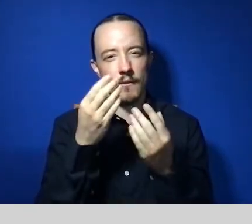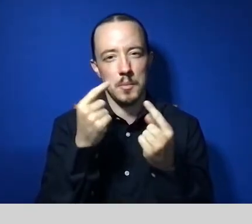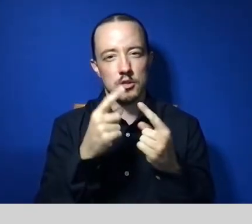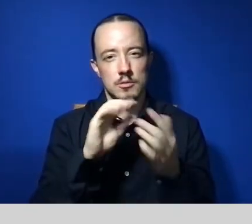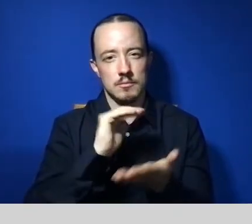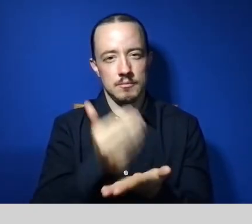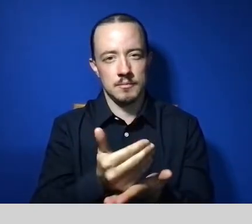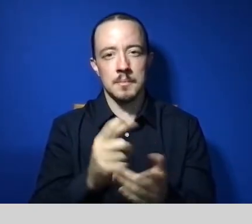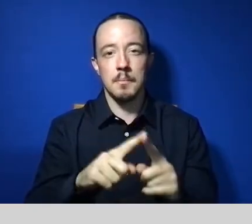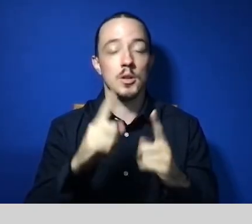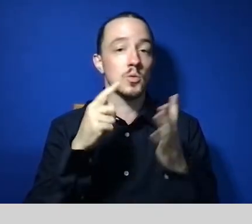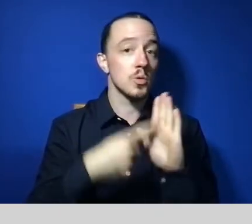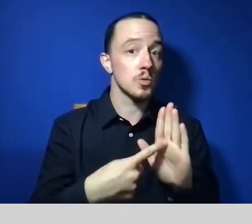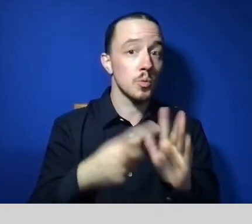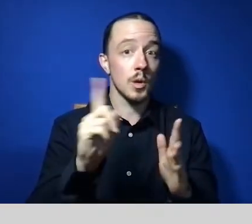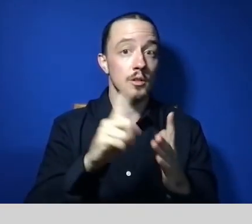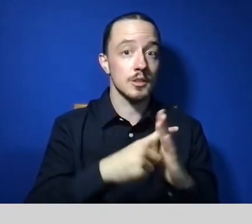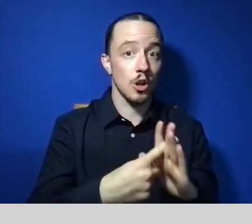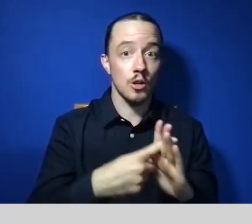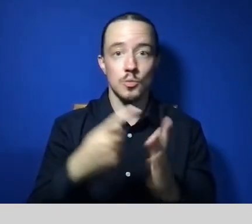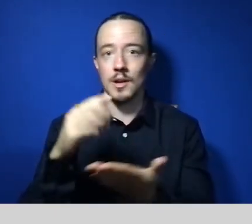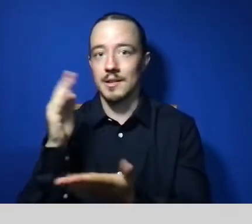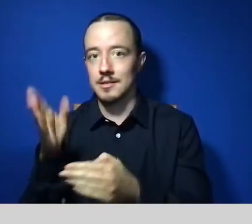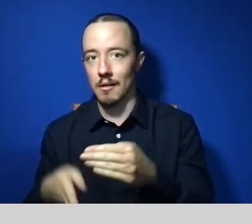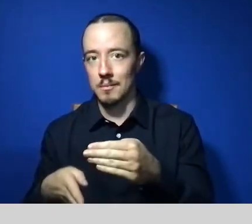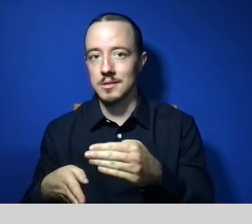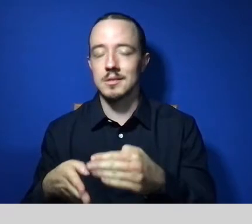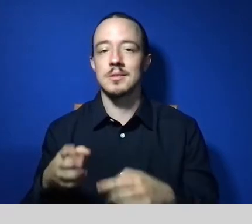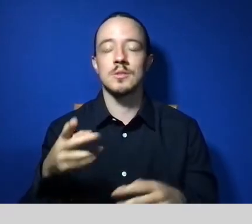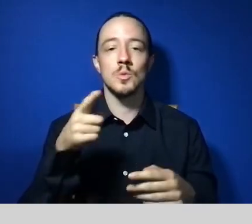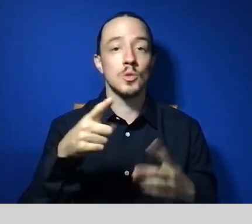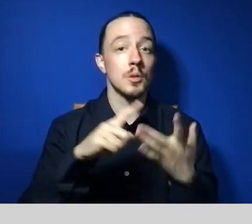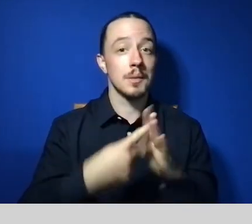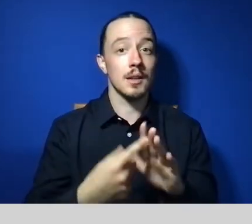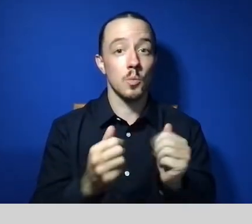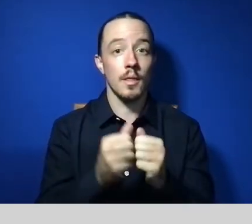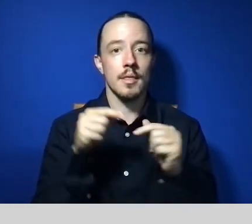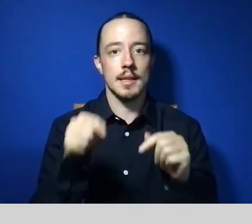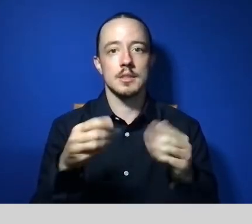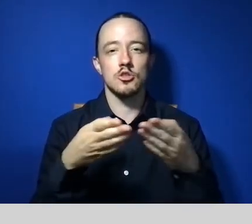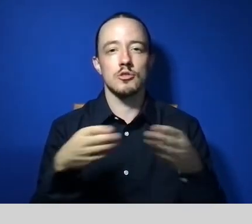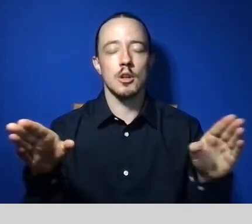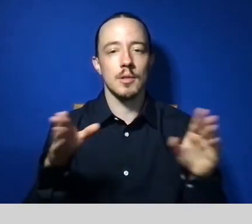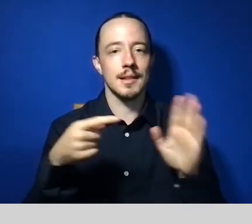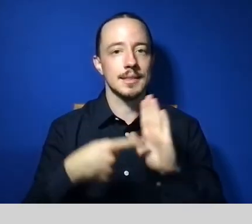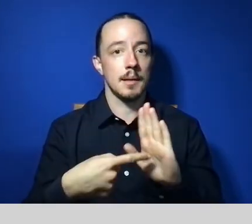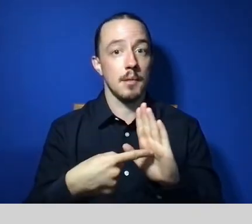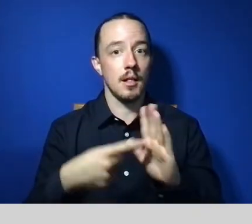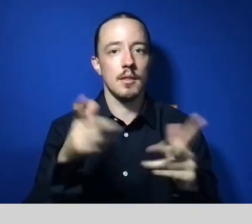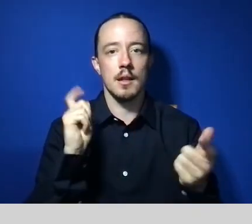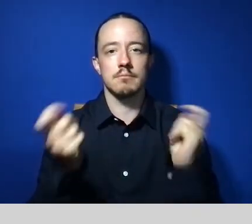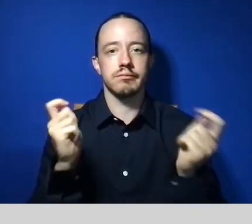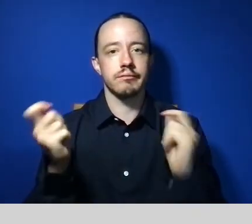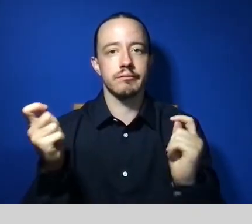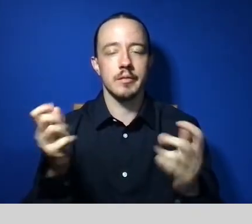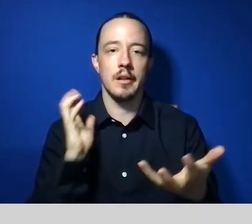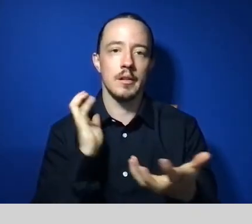but it shows like where it starts and where it goes. And so you could begin with this general example